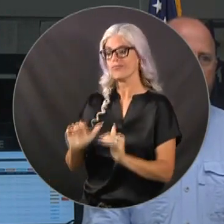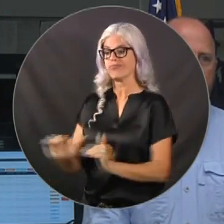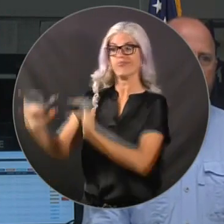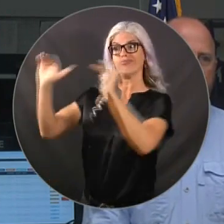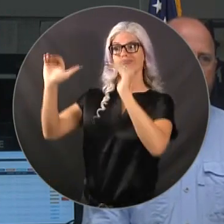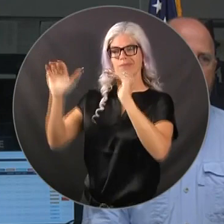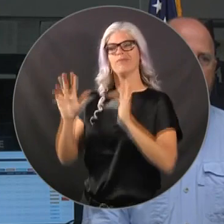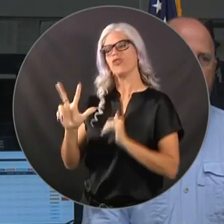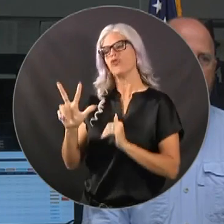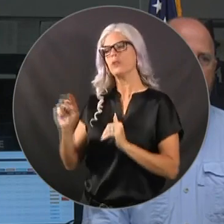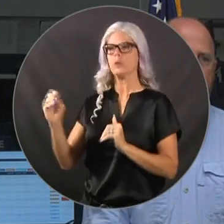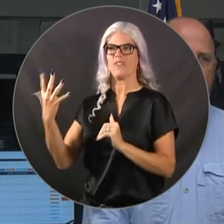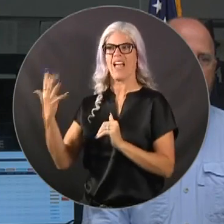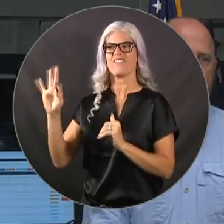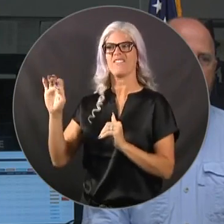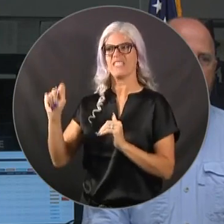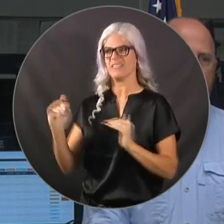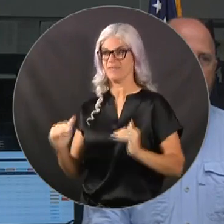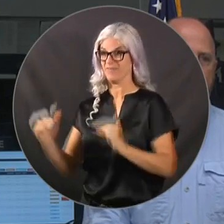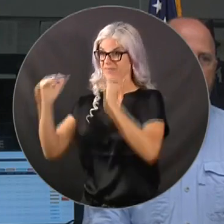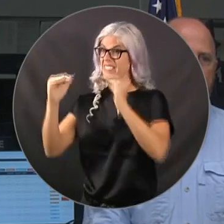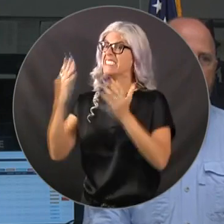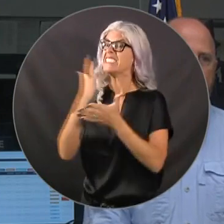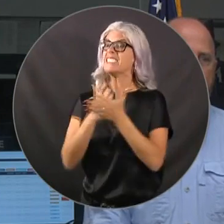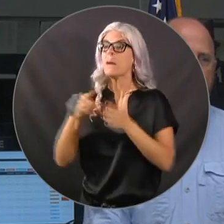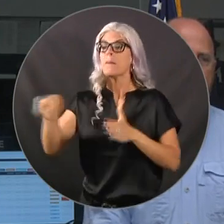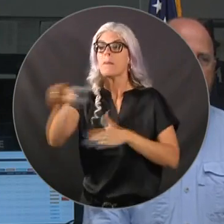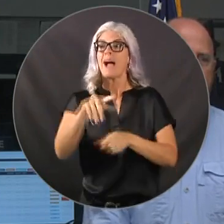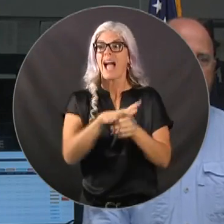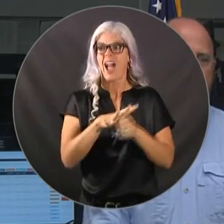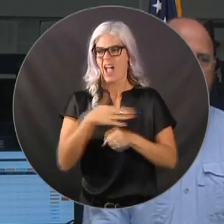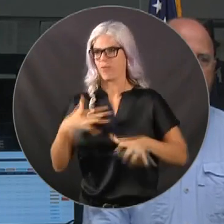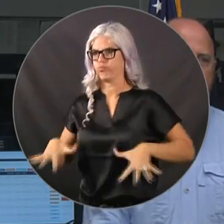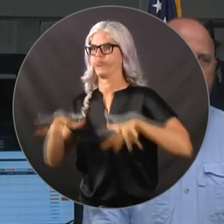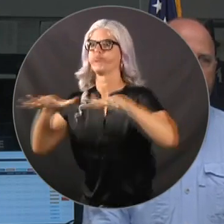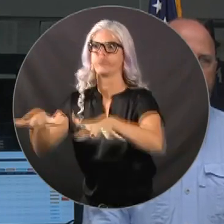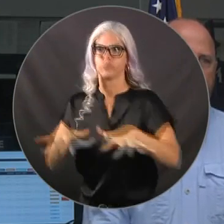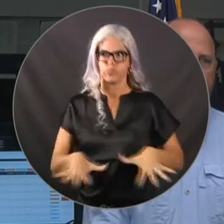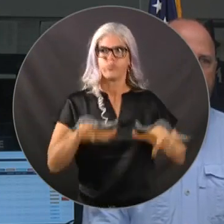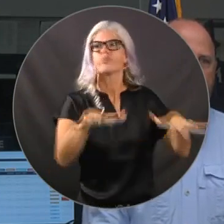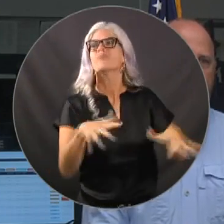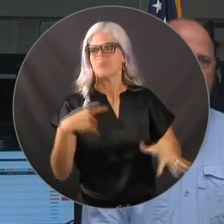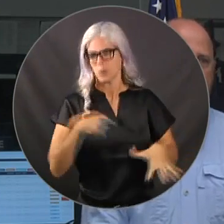potential flash flooding basically what's been exp